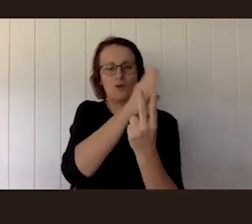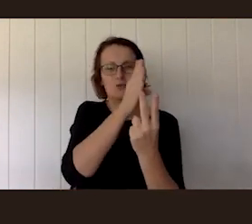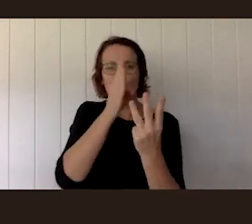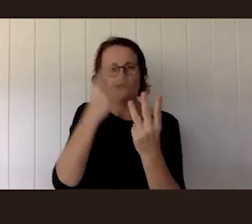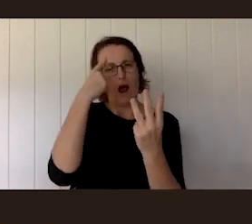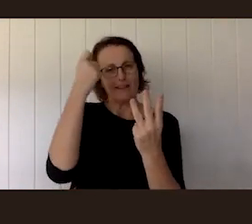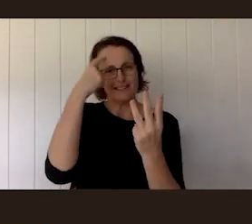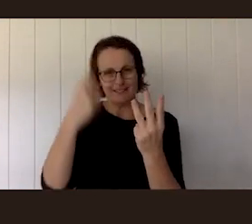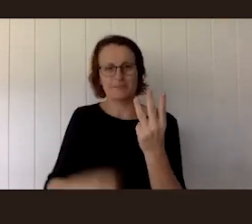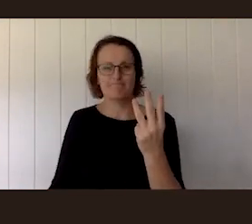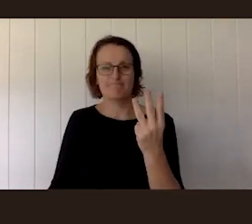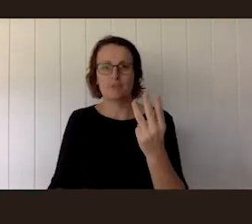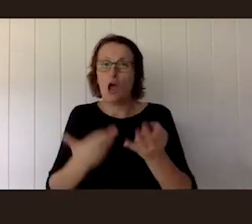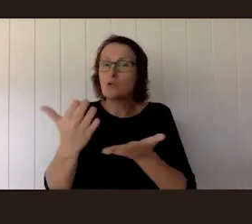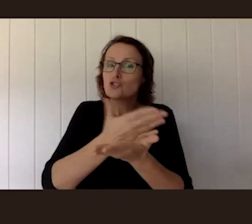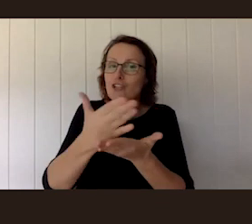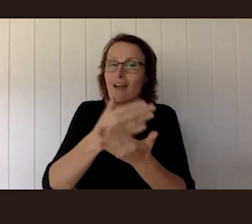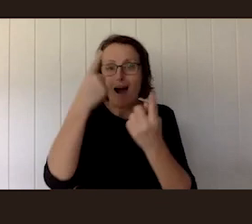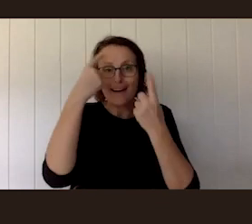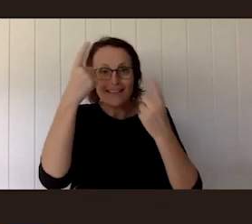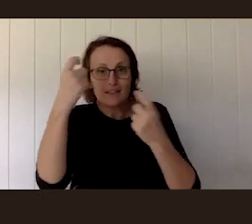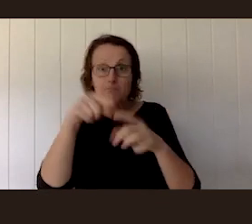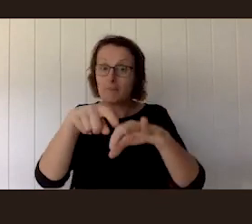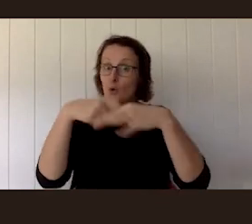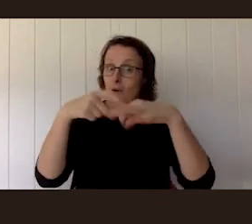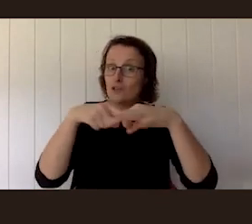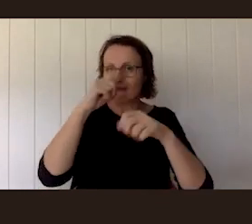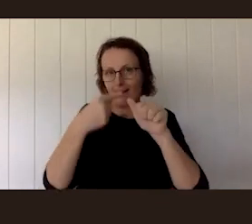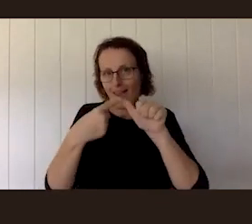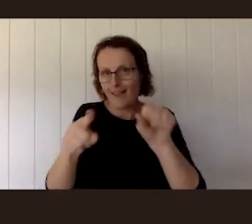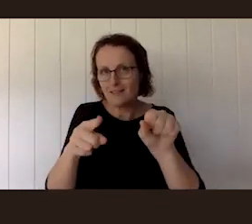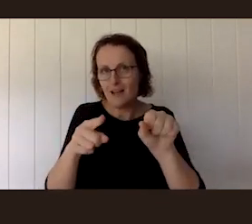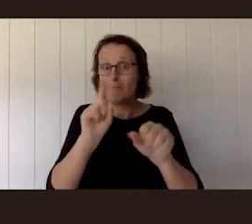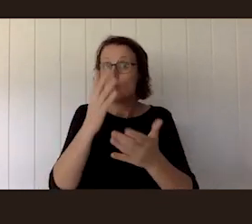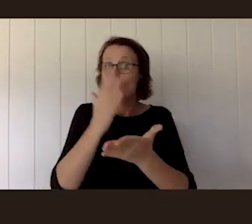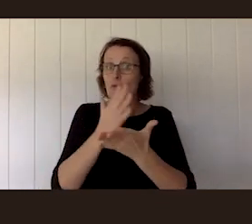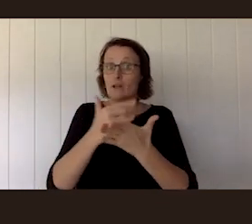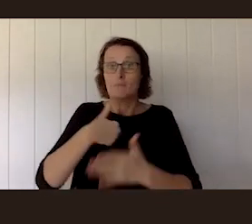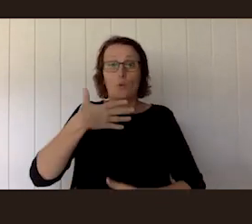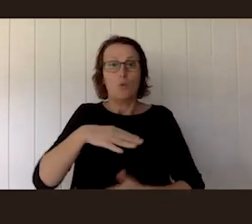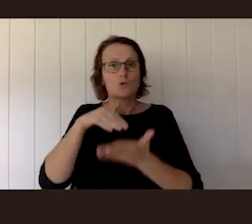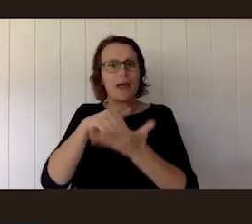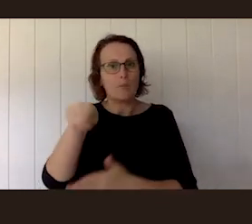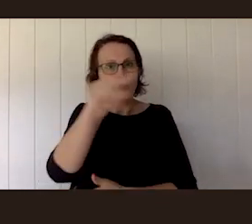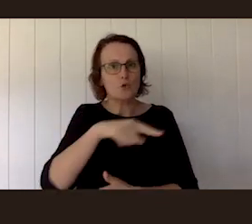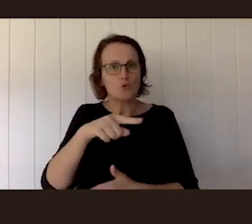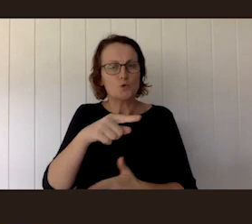ideas. I want to share some ideas with you, I want to answer as many questions as we can, but what I really want to do is help you take